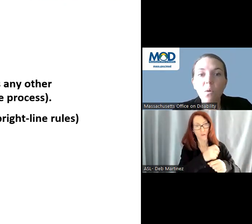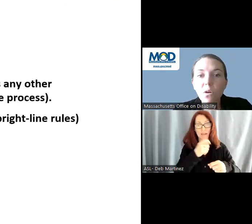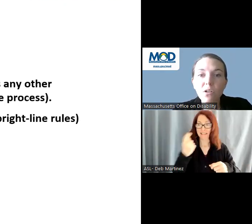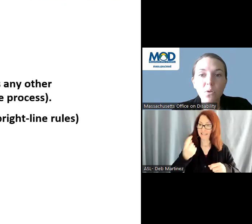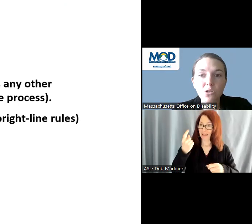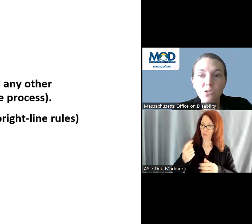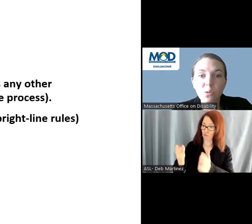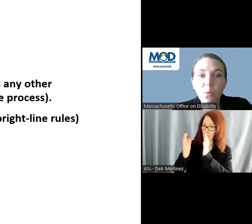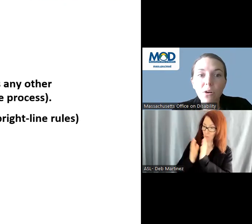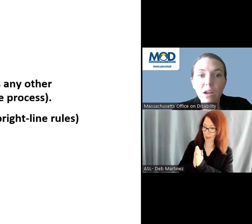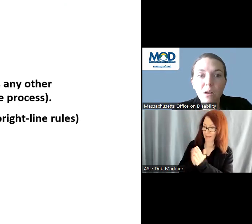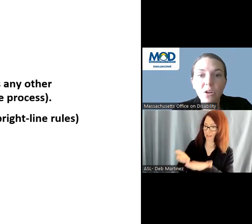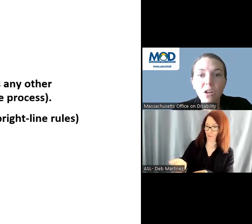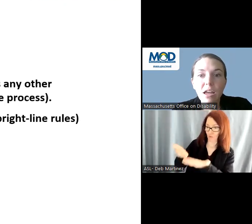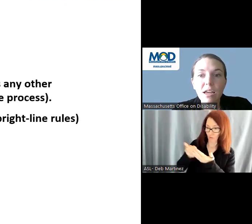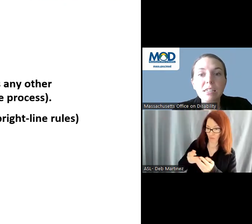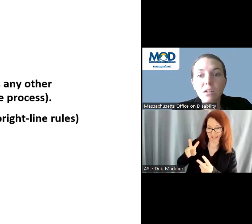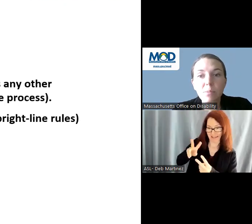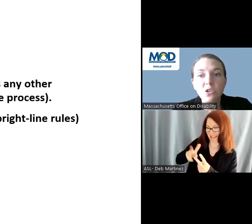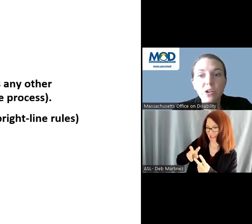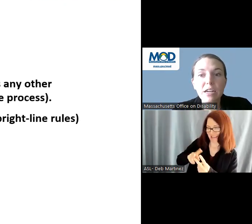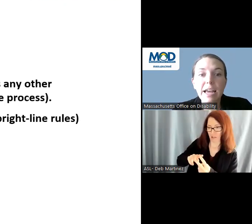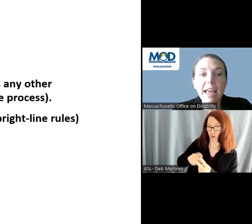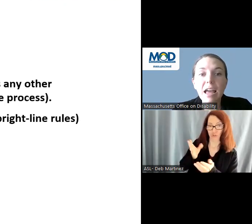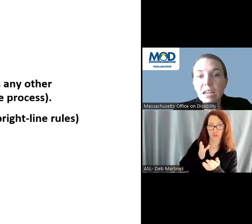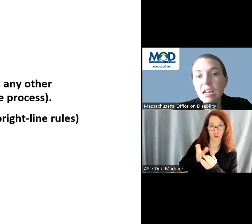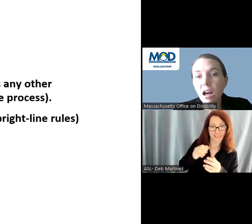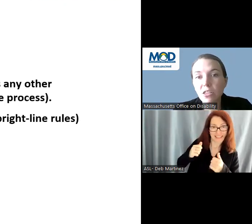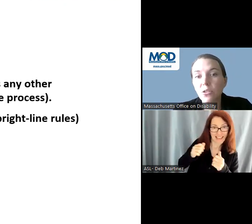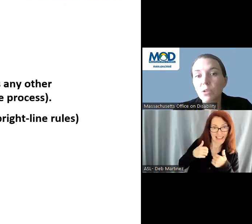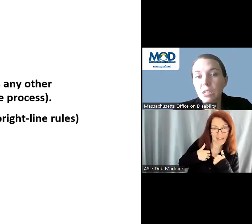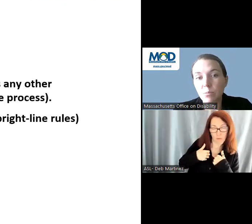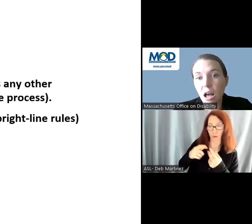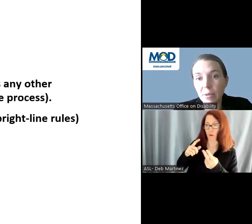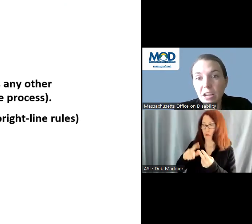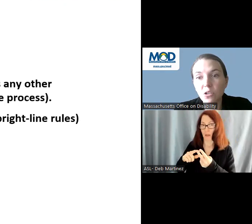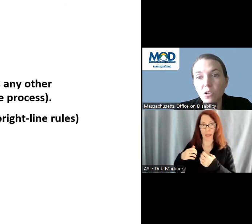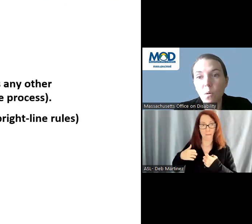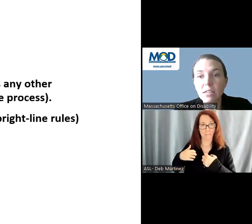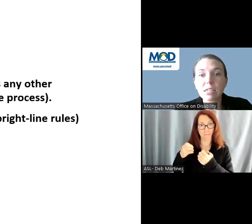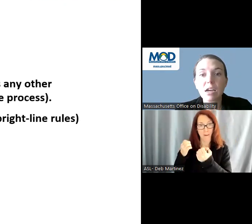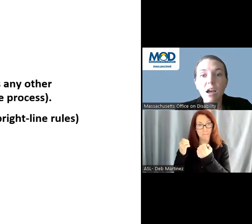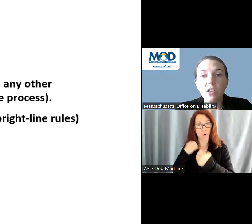support animal is going to be treated like any other reasonable accommodation requests, so you're going to engage in that same